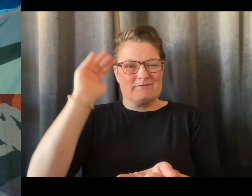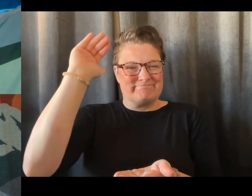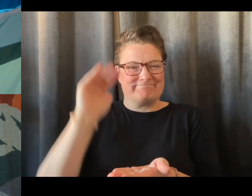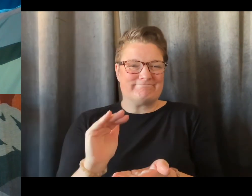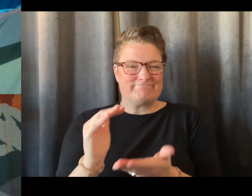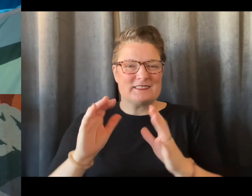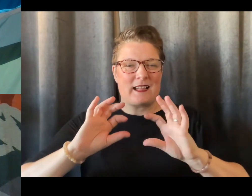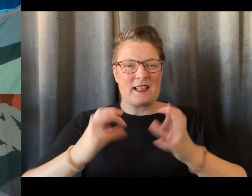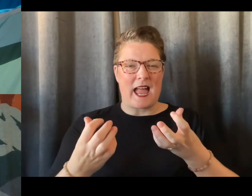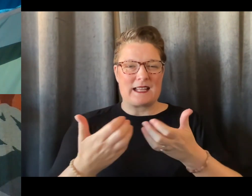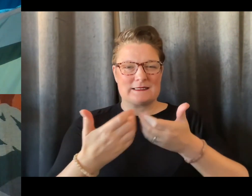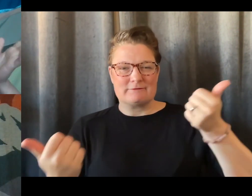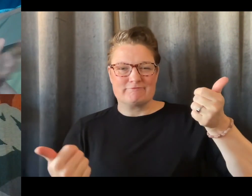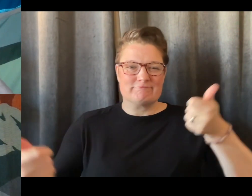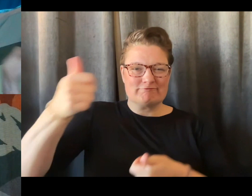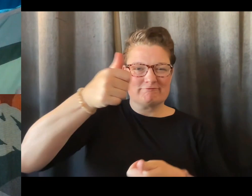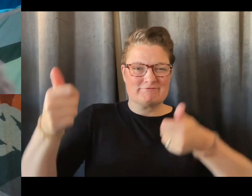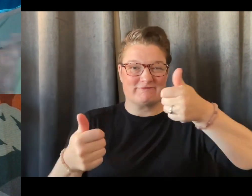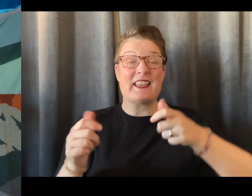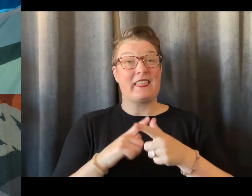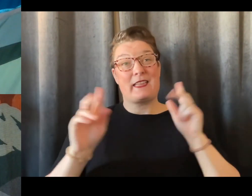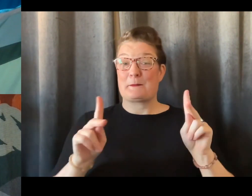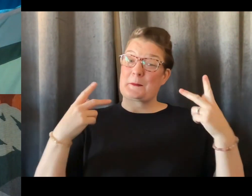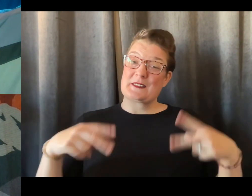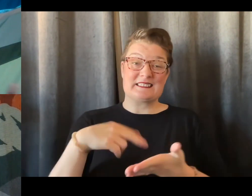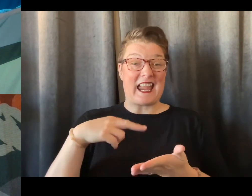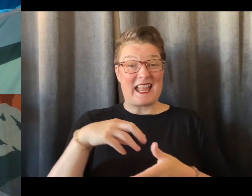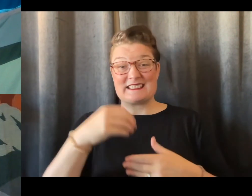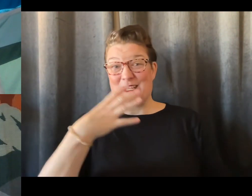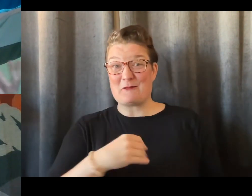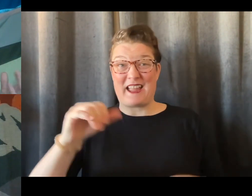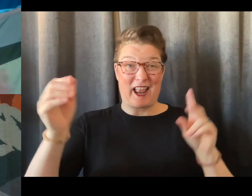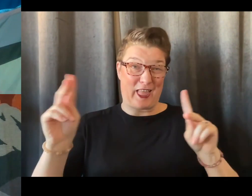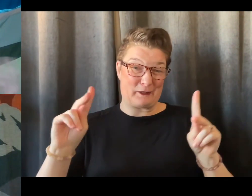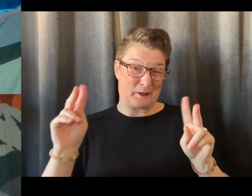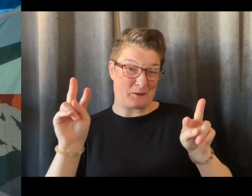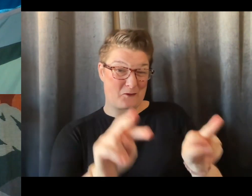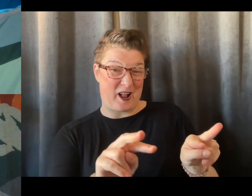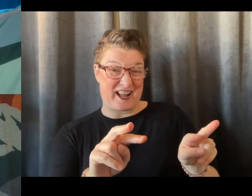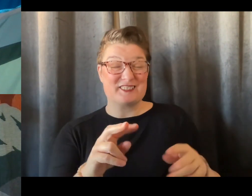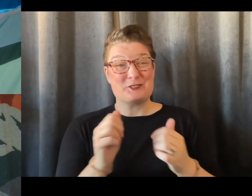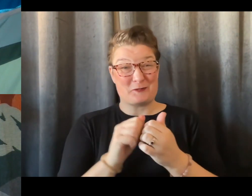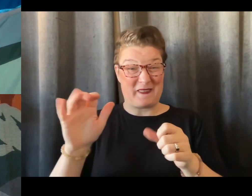And then people dancing in white and then other people watching them Nomy: under the full moon, Rebekah: under the full moon, under the ripening grapes.